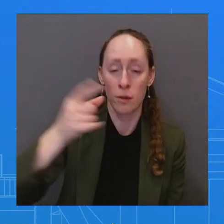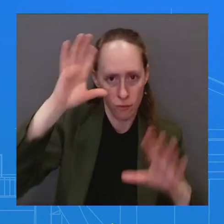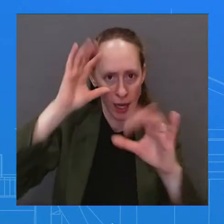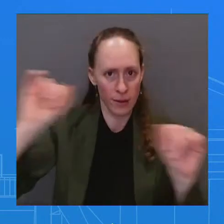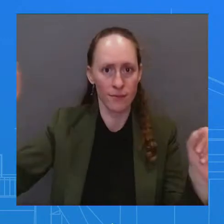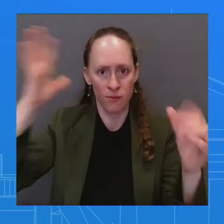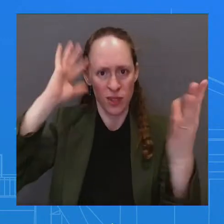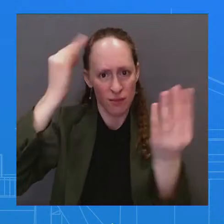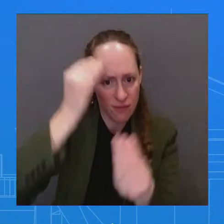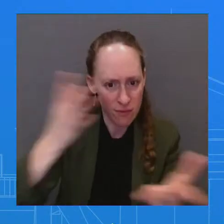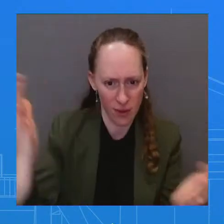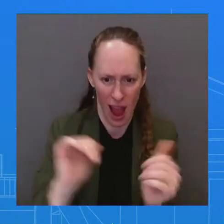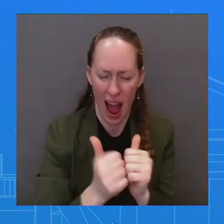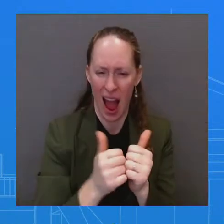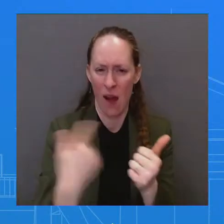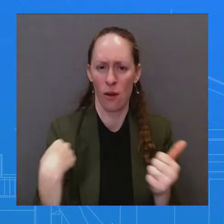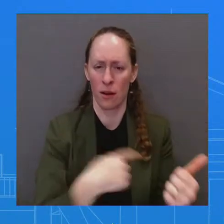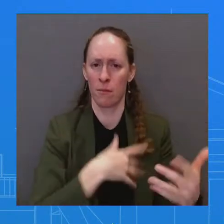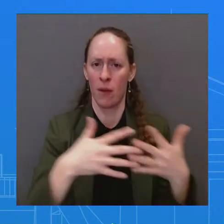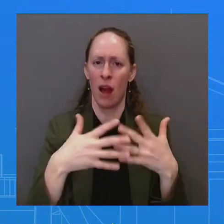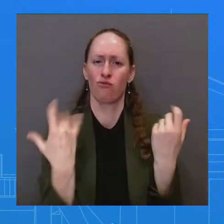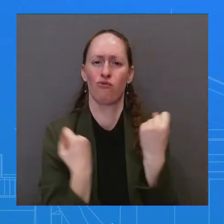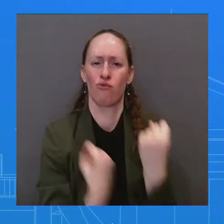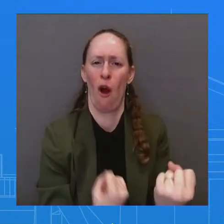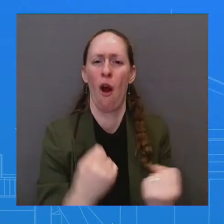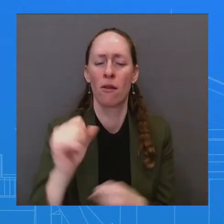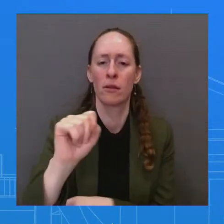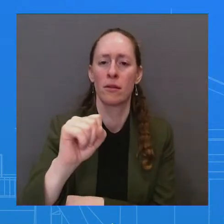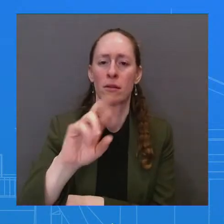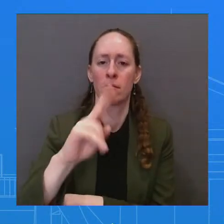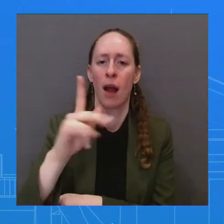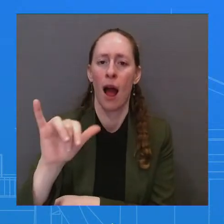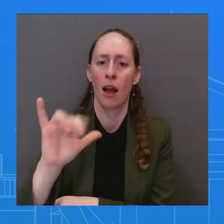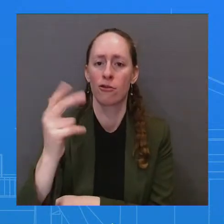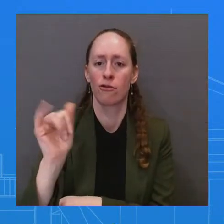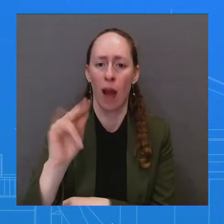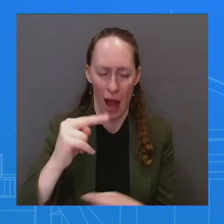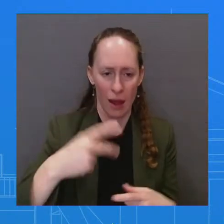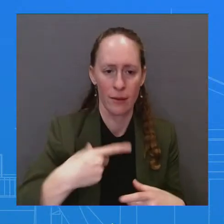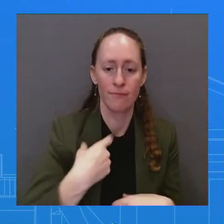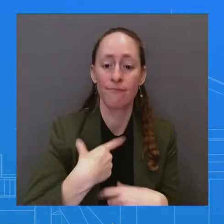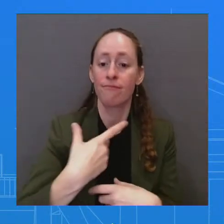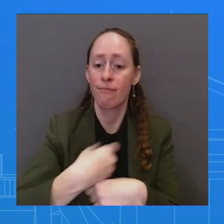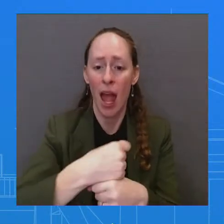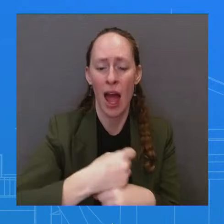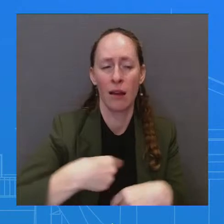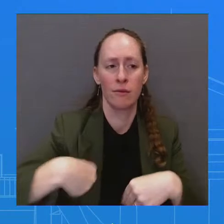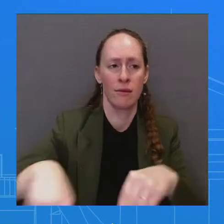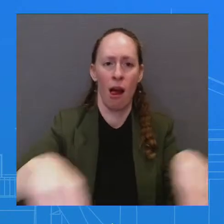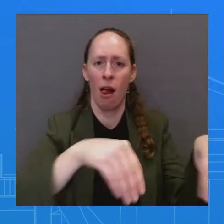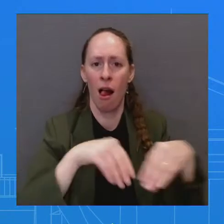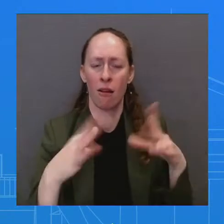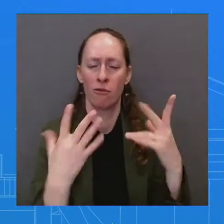That includes creating the Council on Supply Chain Resilience, invoking the Defense Production Act to mitigate drug shortages,